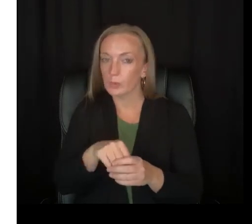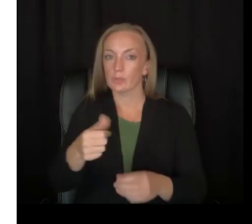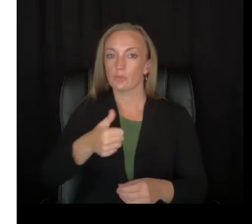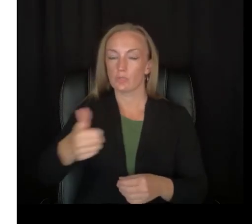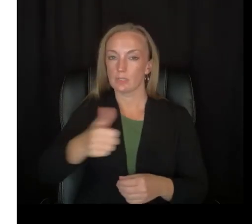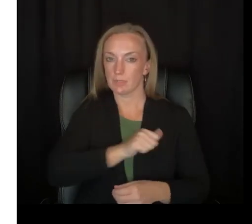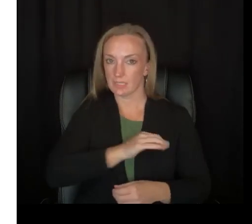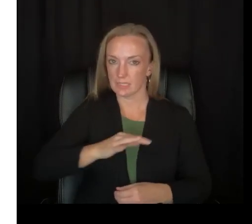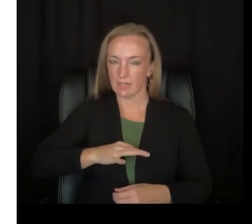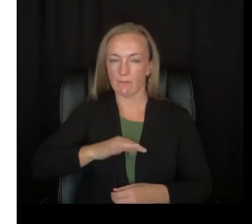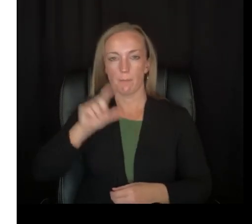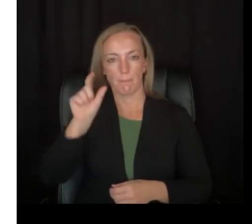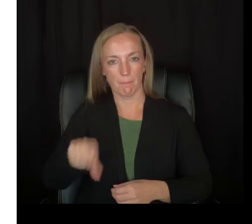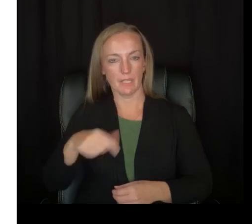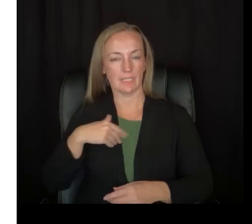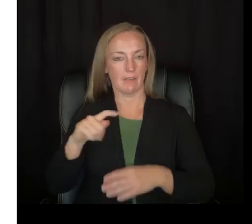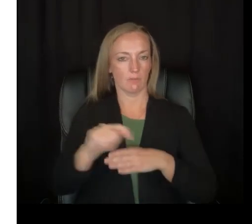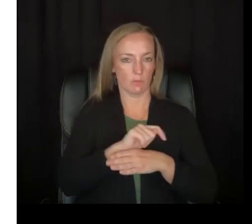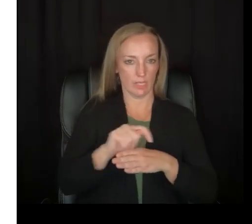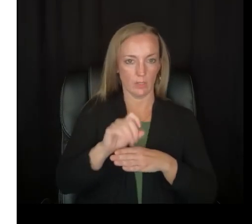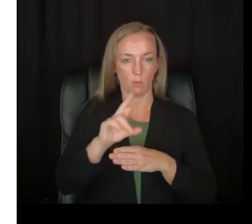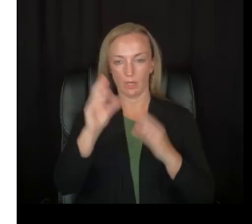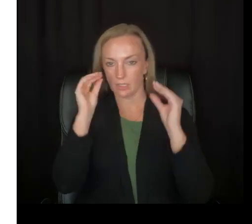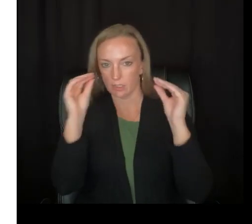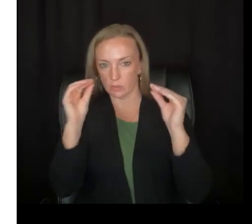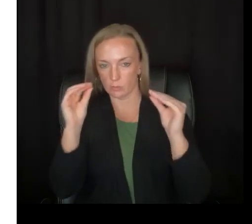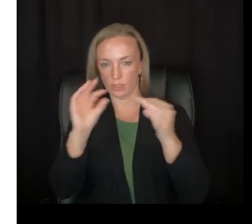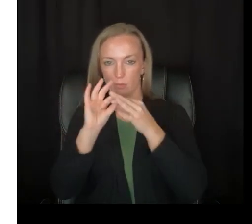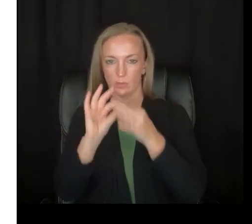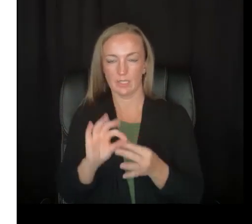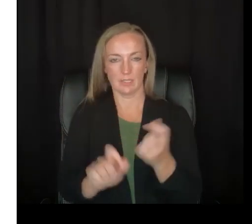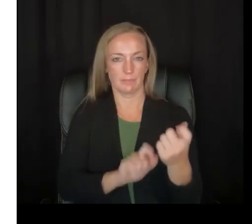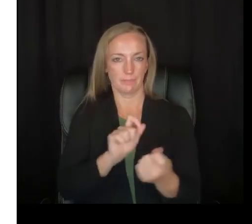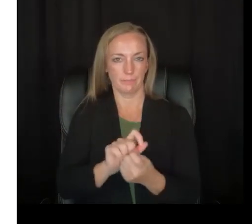receive training or instruction on specific verbal requirements.